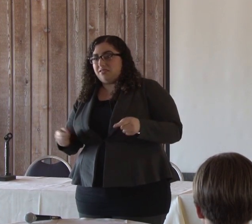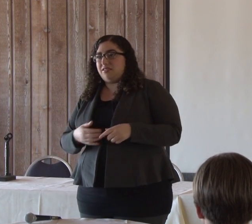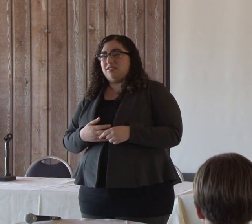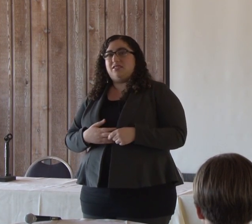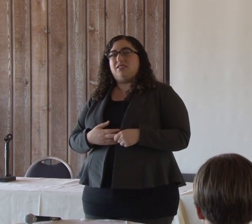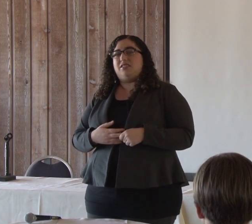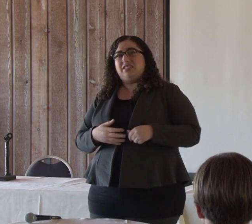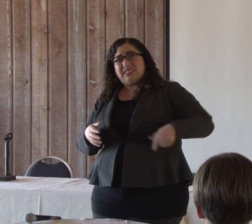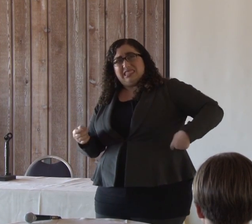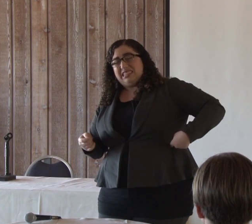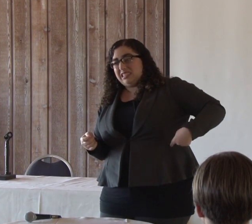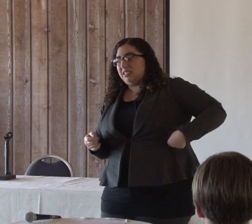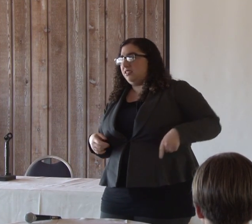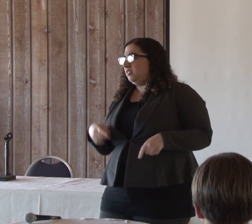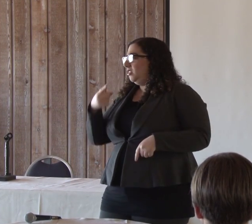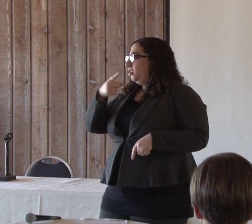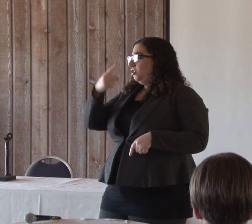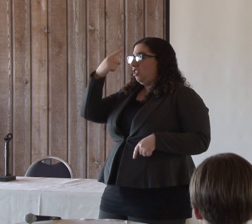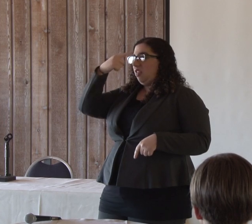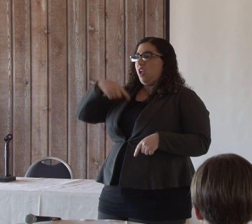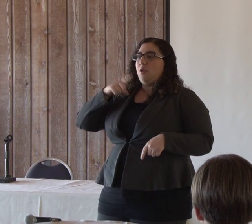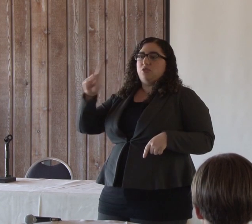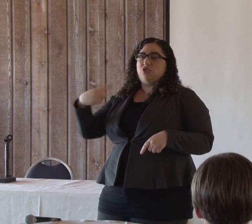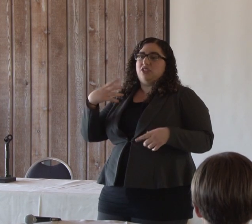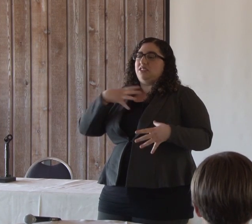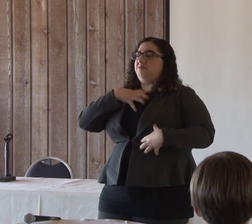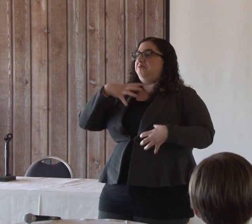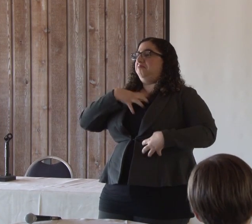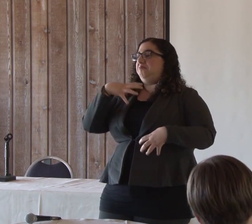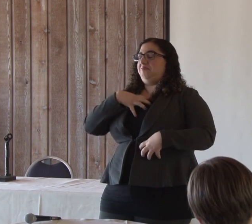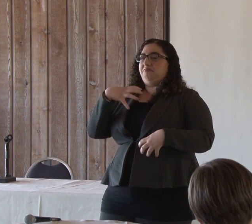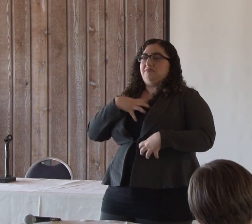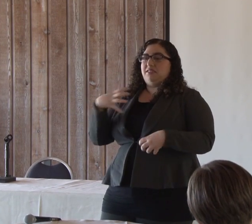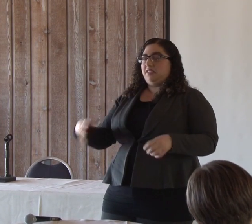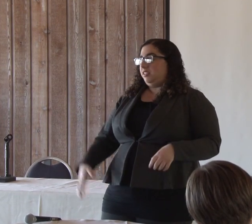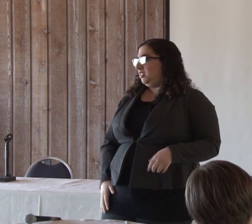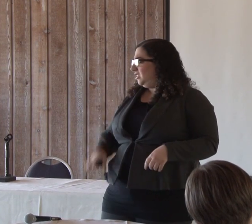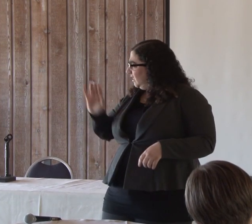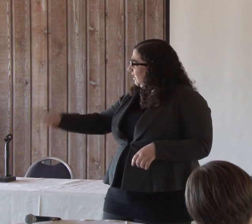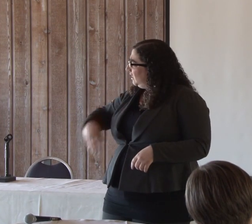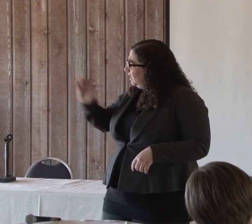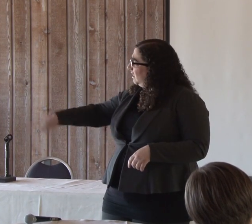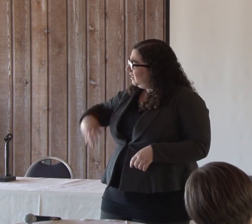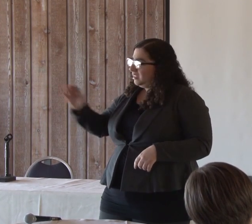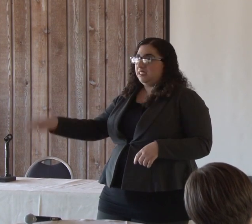And telling me to put on a gown and I was telling her that my back was hurting. I didn't know how to do that without just gesturing and she thought that